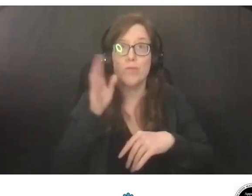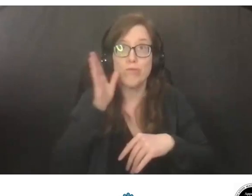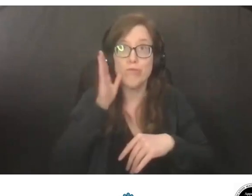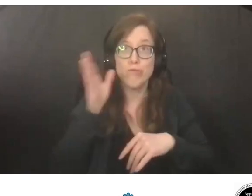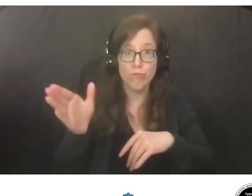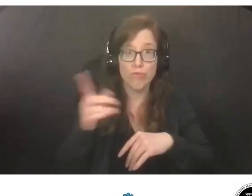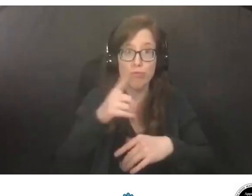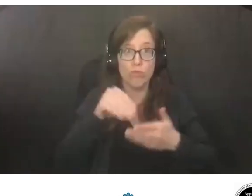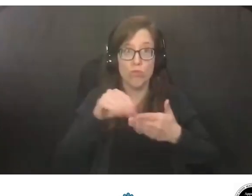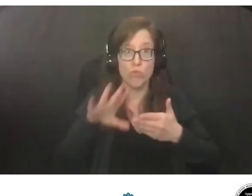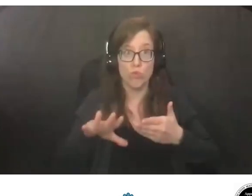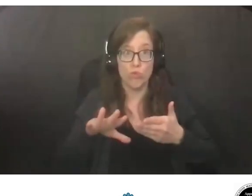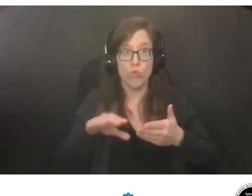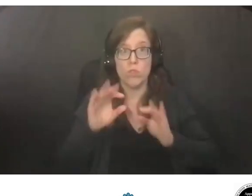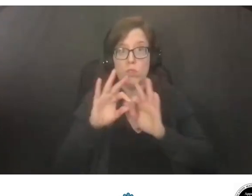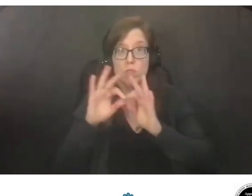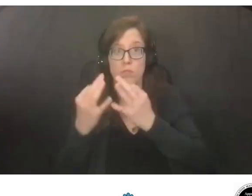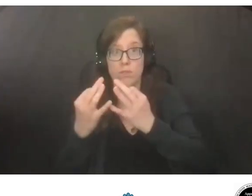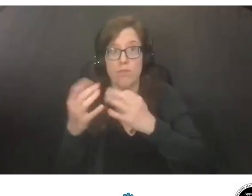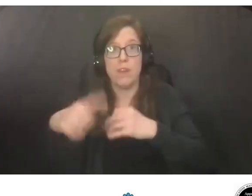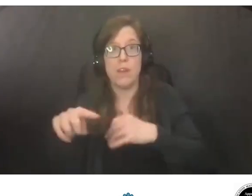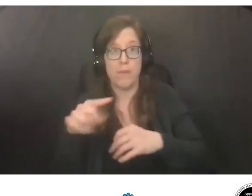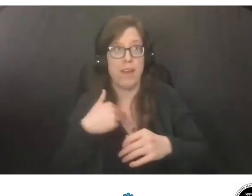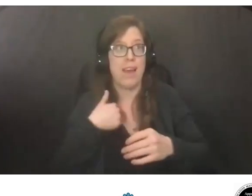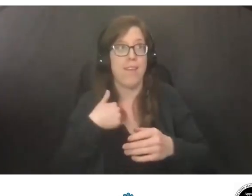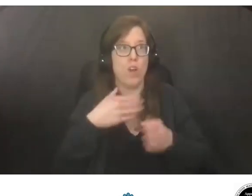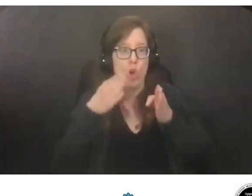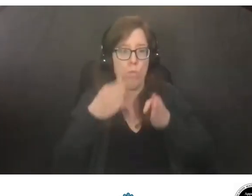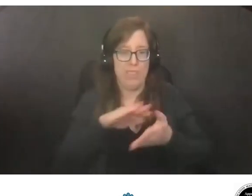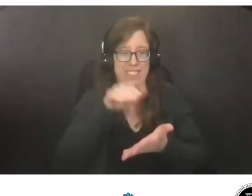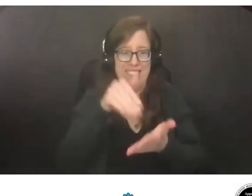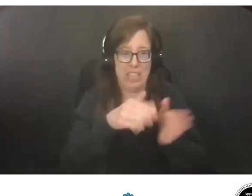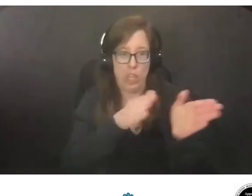Have the student and family developed a person-centered plan? Do they need help with that? Do